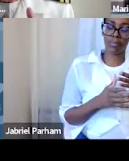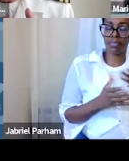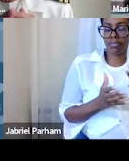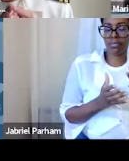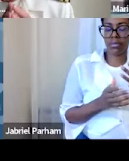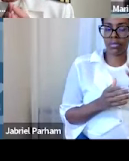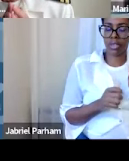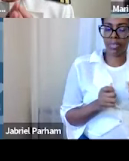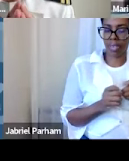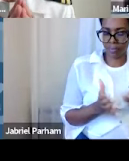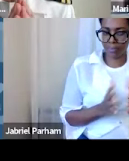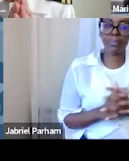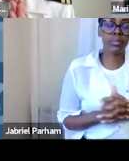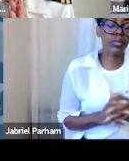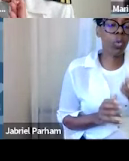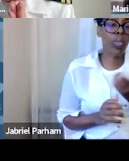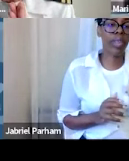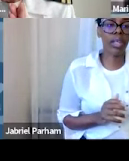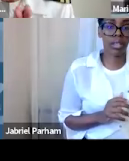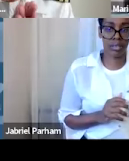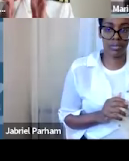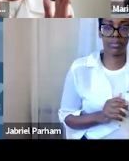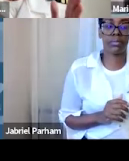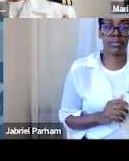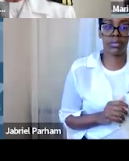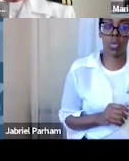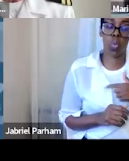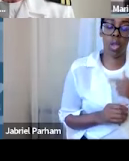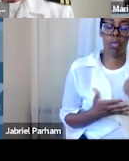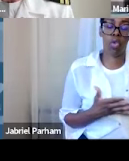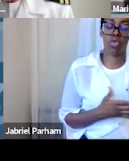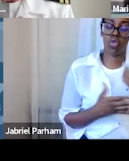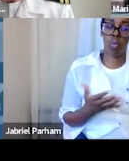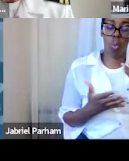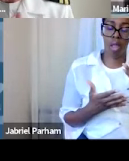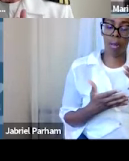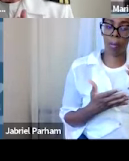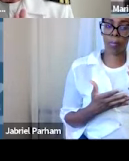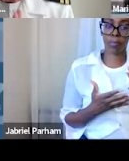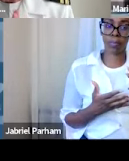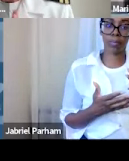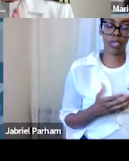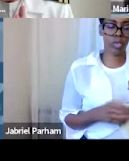So one of the things that we really wanted to prioritize within this resource is understanding